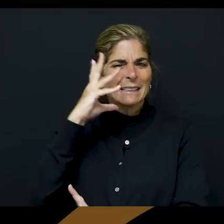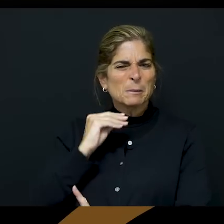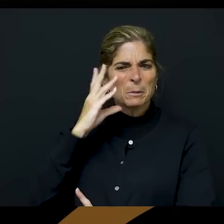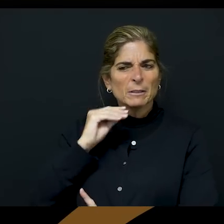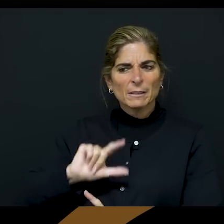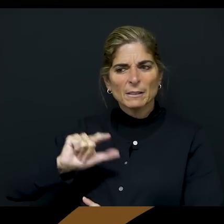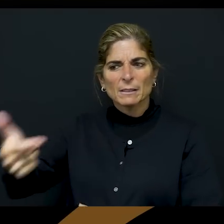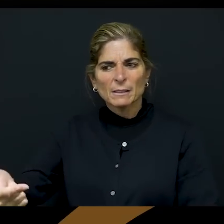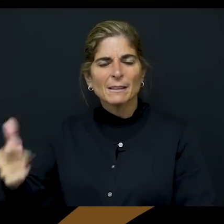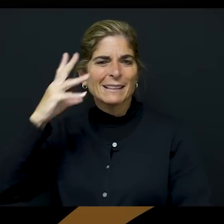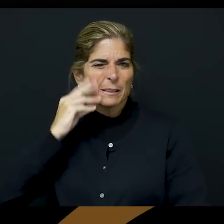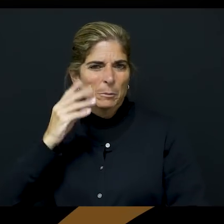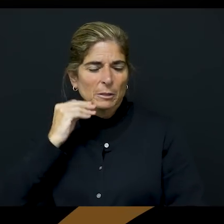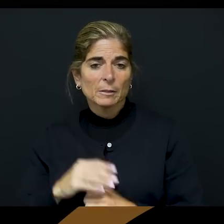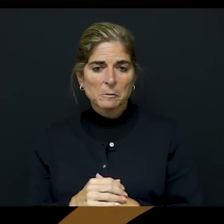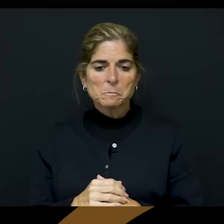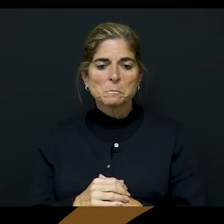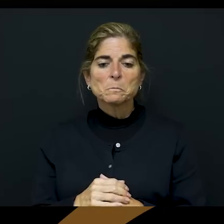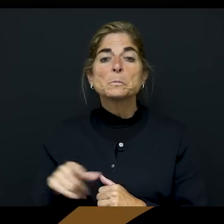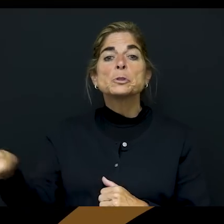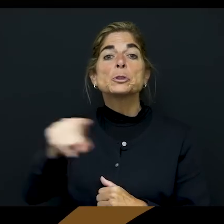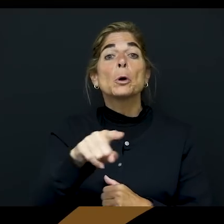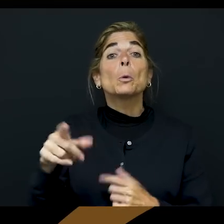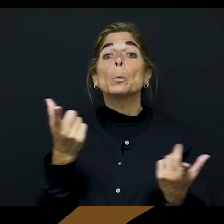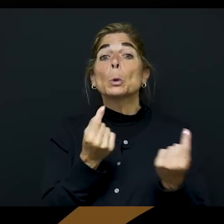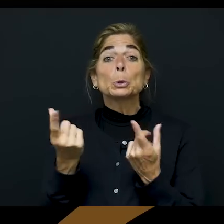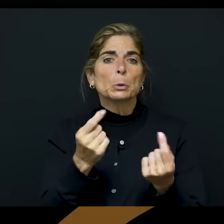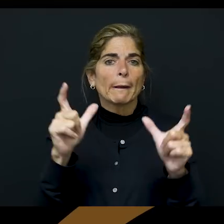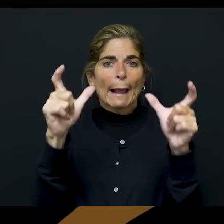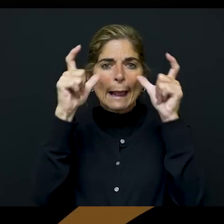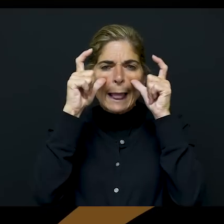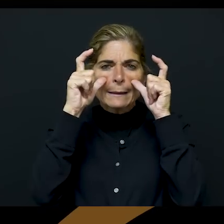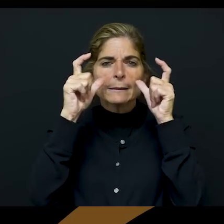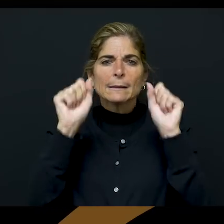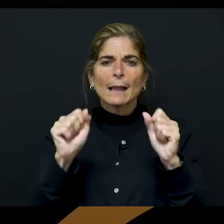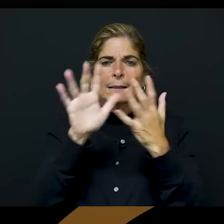So I asked people to wear glasses that simulate sight loss. And then I told, you know, I said,